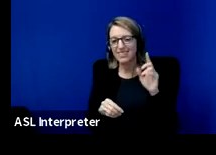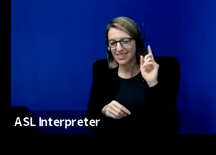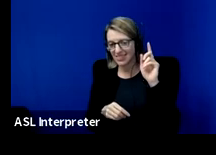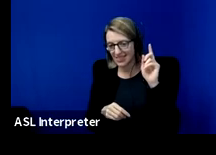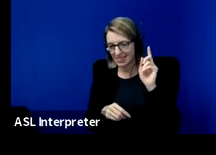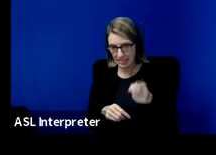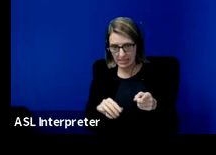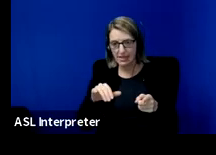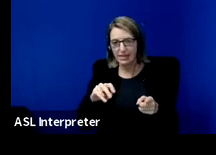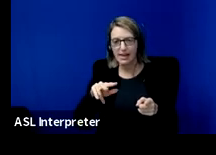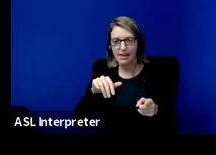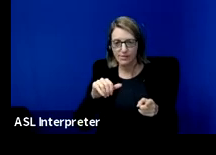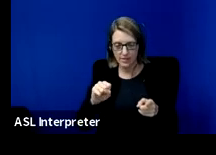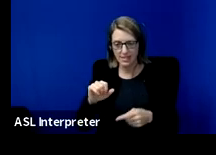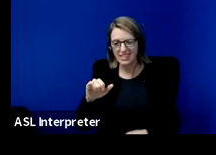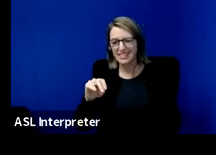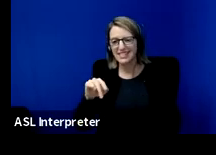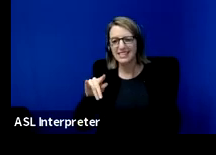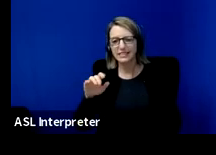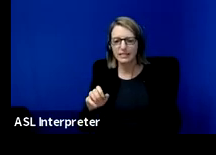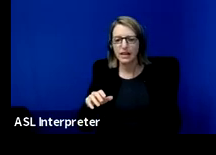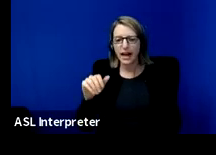ESD 112-- Kristina Wambold: Canvas instance, which is our ASD canvas instance